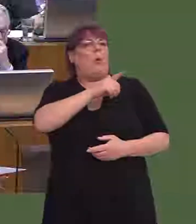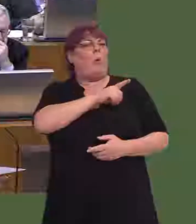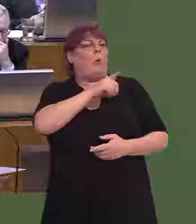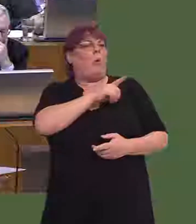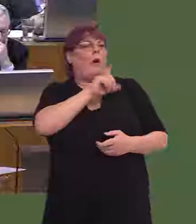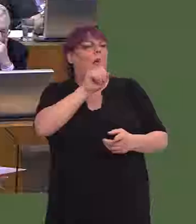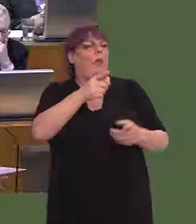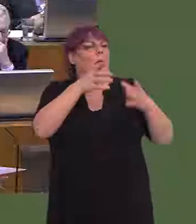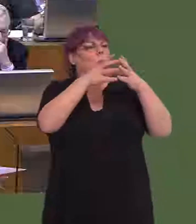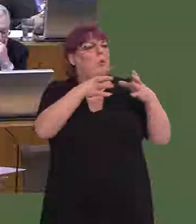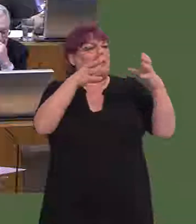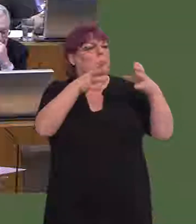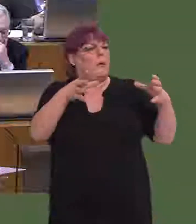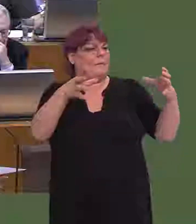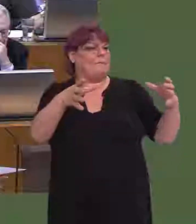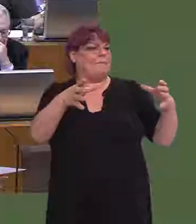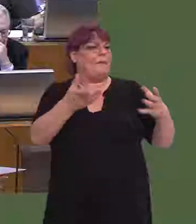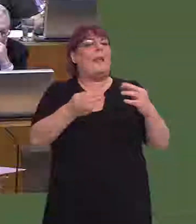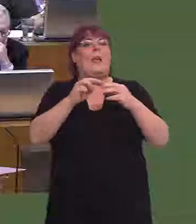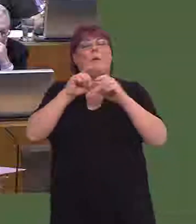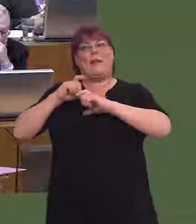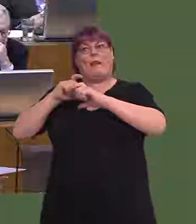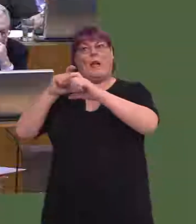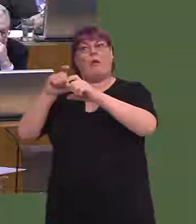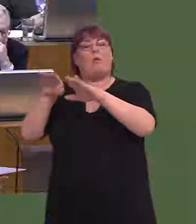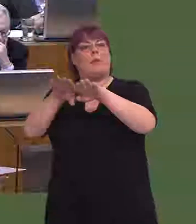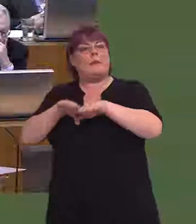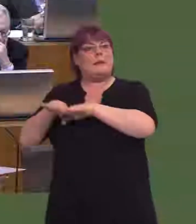Businesses will prosper if we remain inside the single market and the customs union.